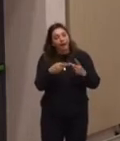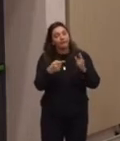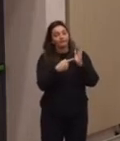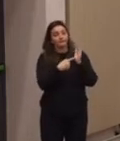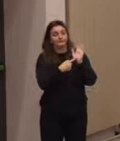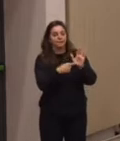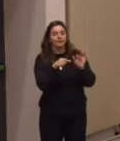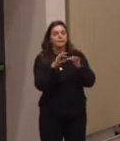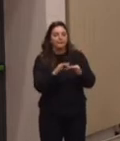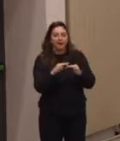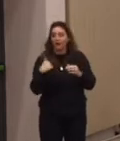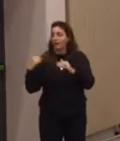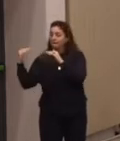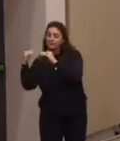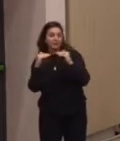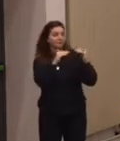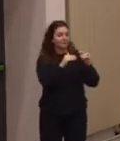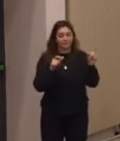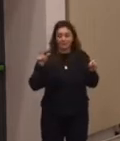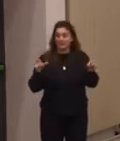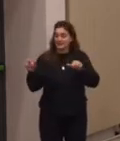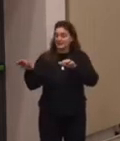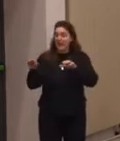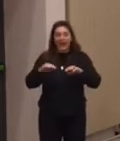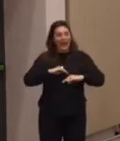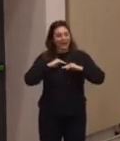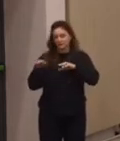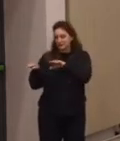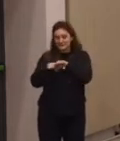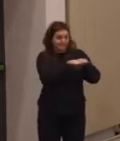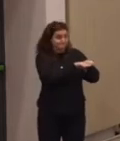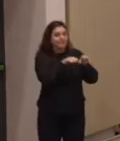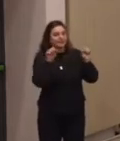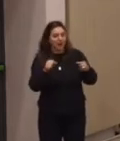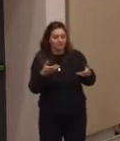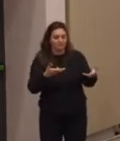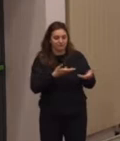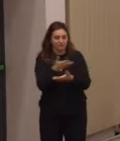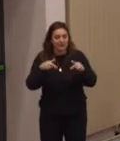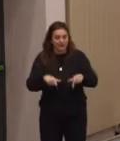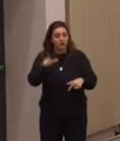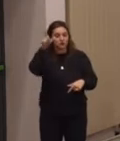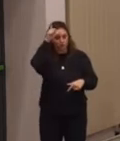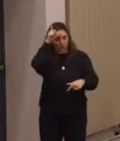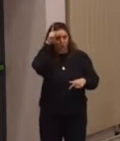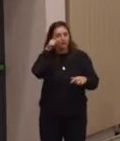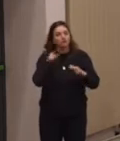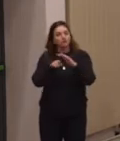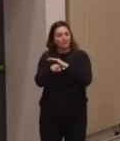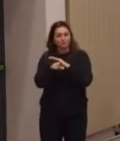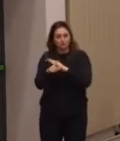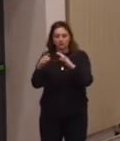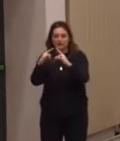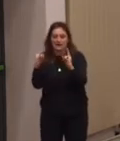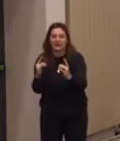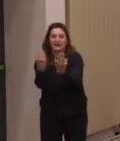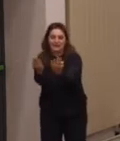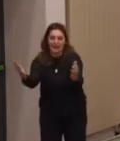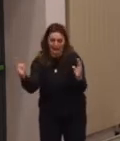of again a refugee camp in Jordan, two young boys about 12, who became friends, a boy with